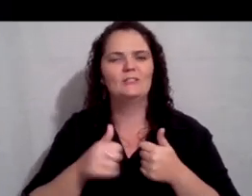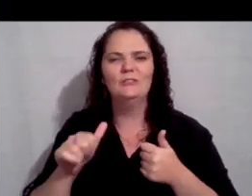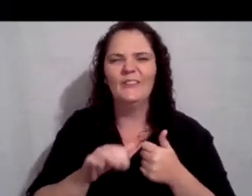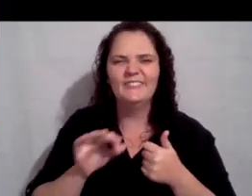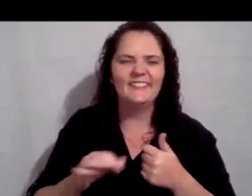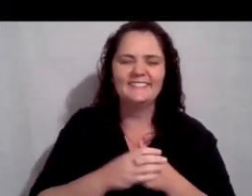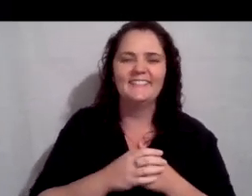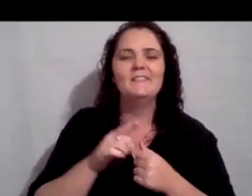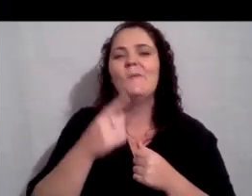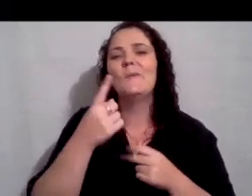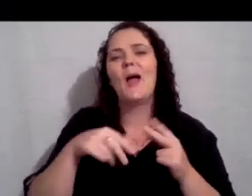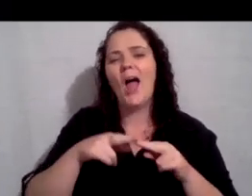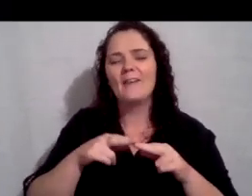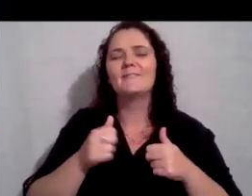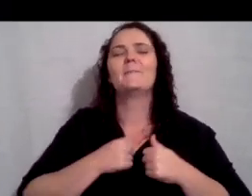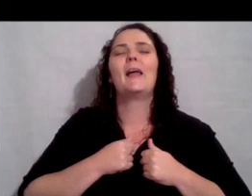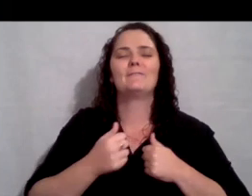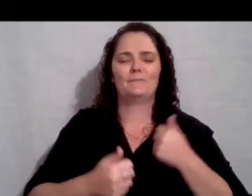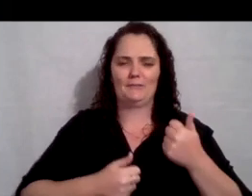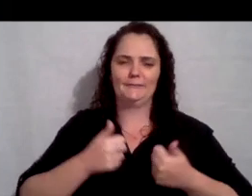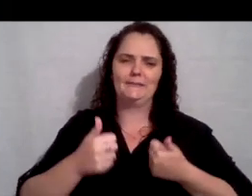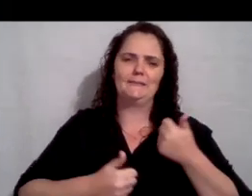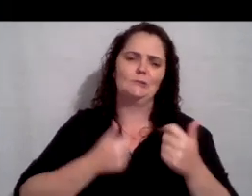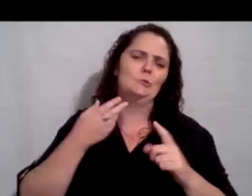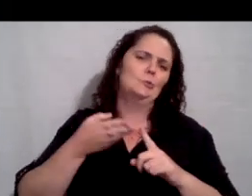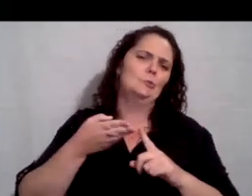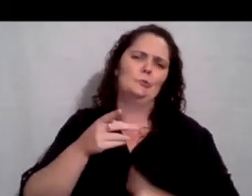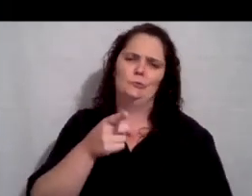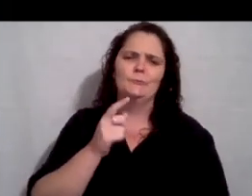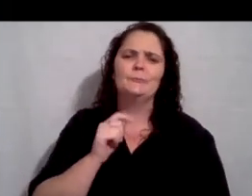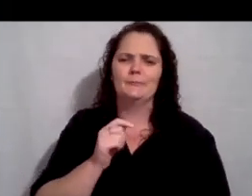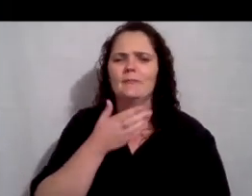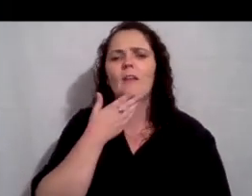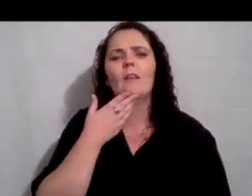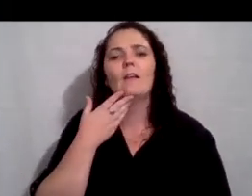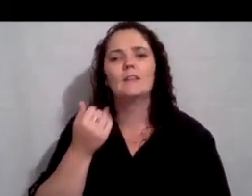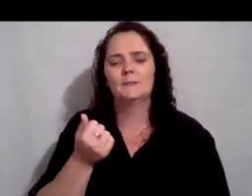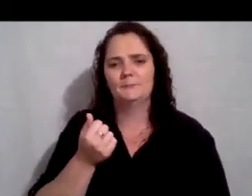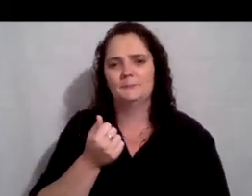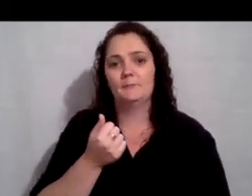Maybe. Joy Hester is one of my absolute favourite artists. Brilliant, brilliant drawings and I'm showing you this drawing